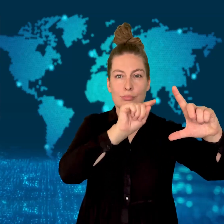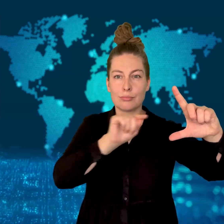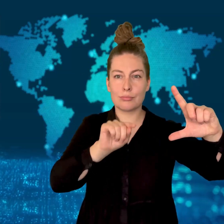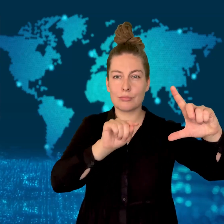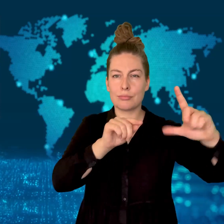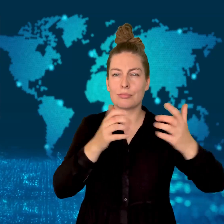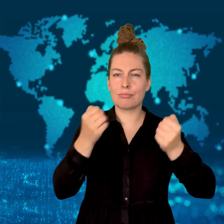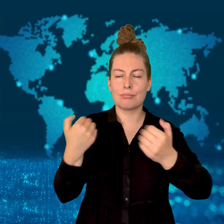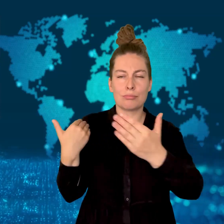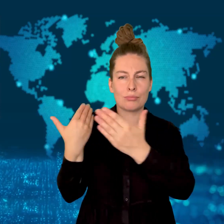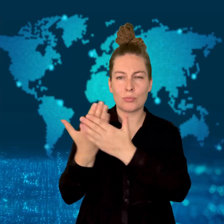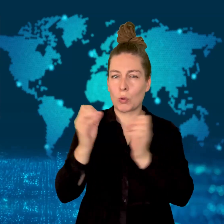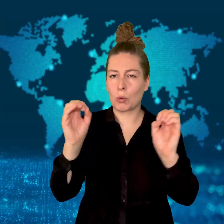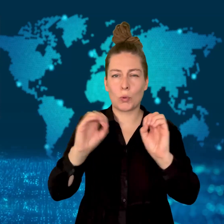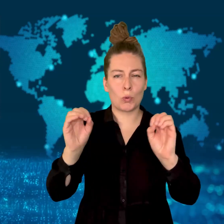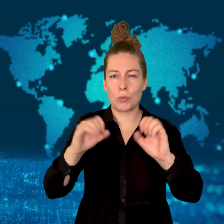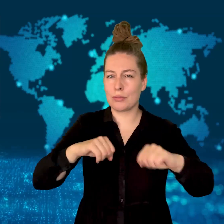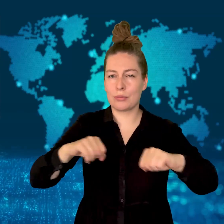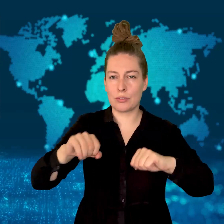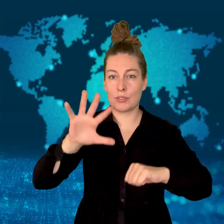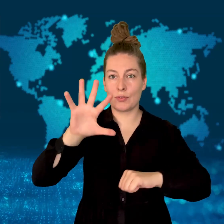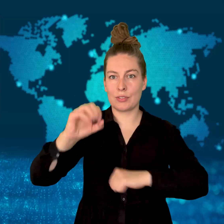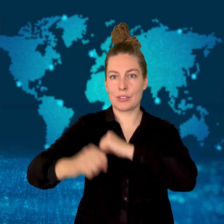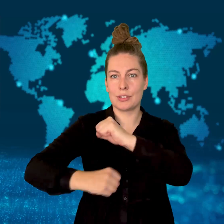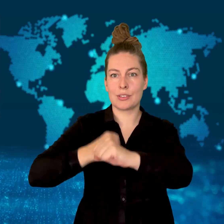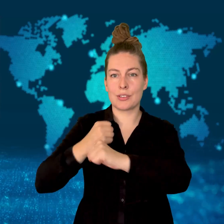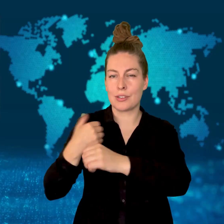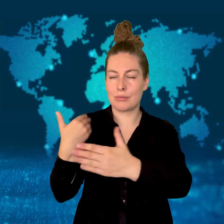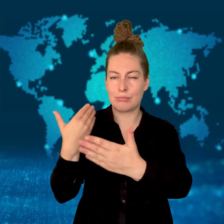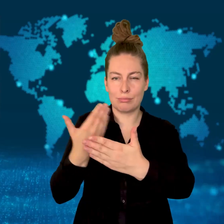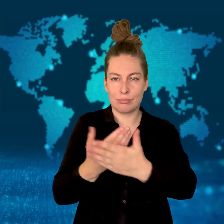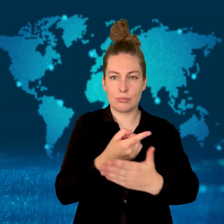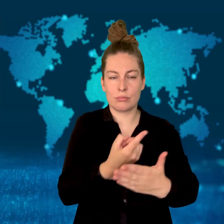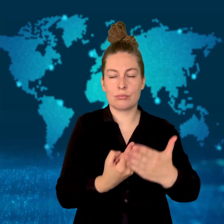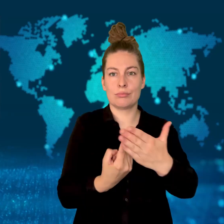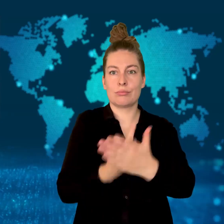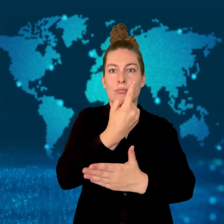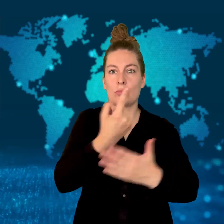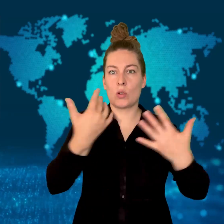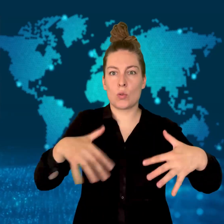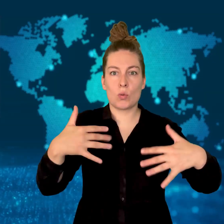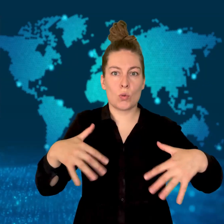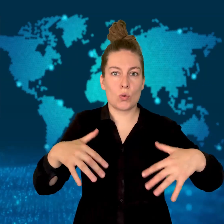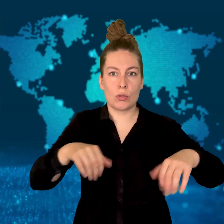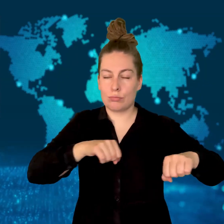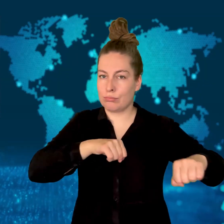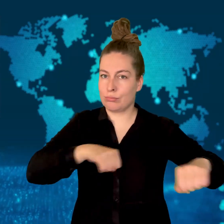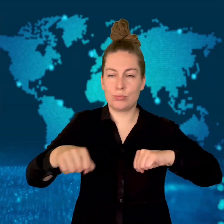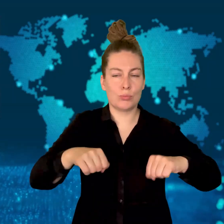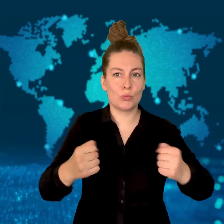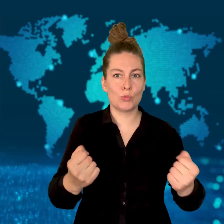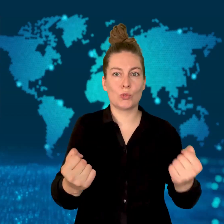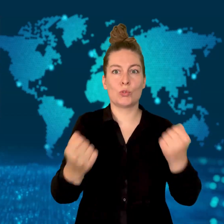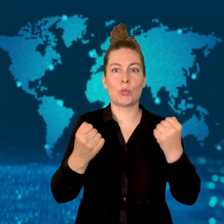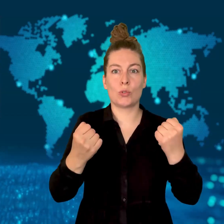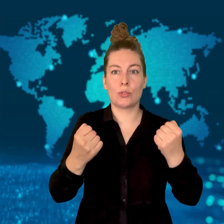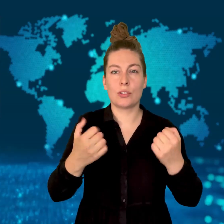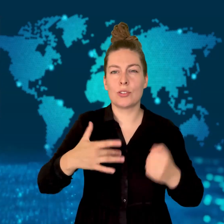the biggest earthquake to affect the region in around 50 years.